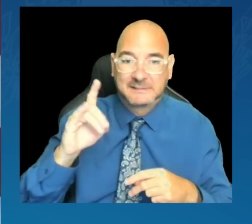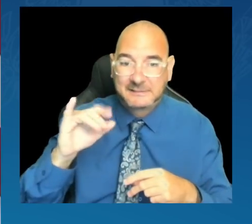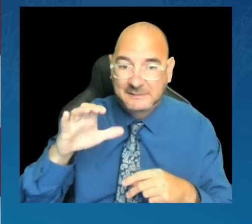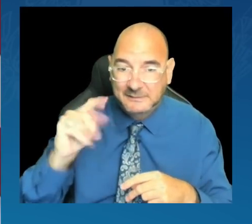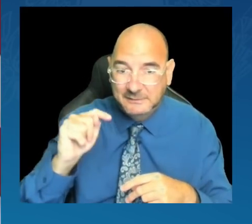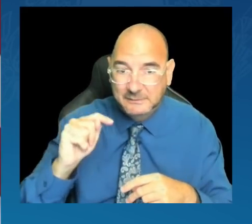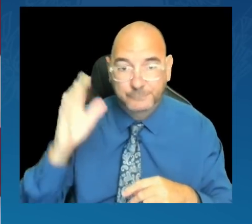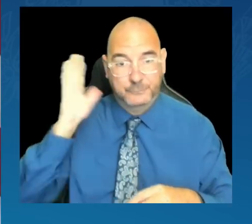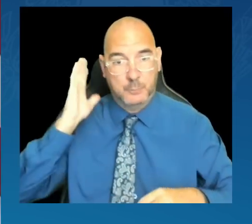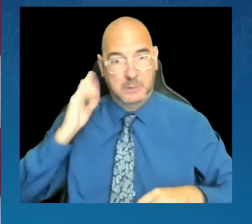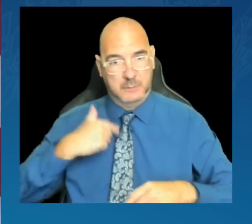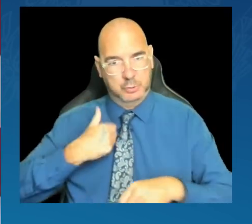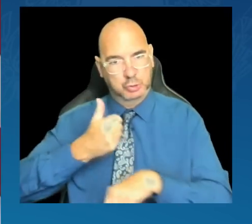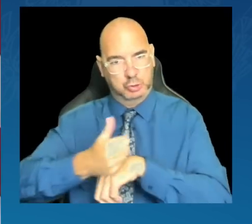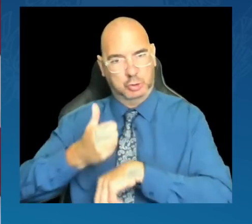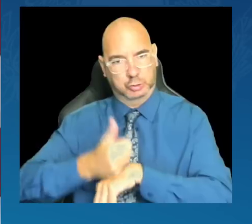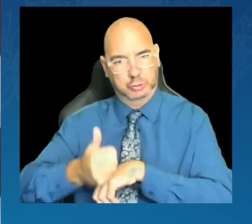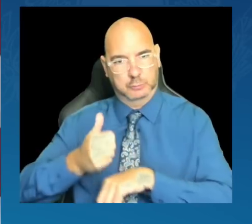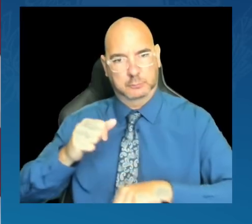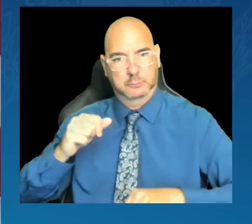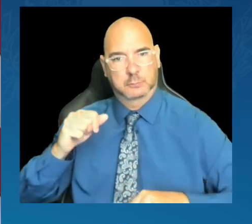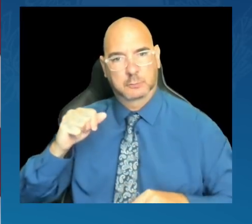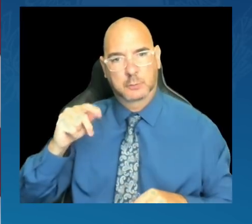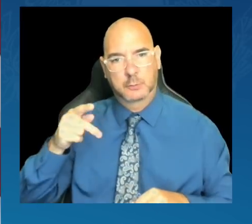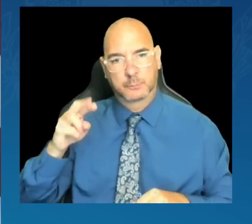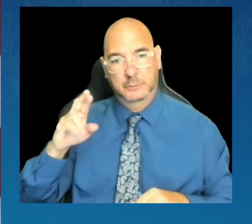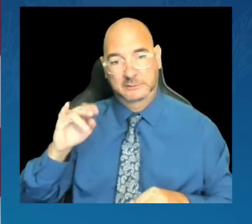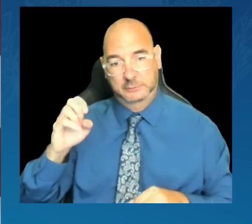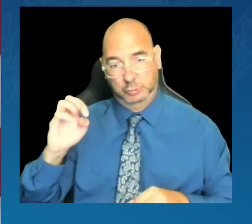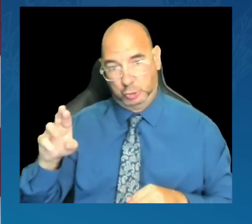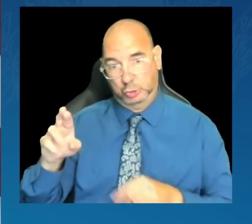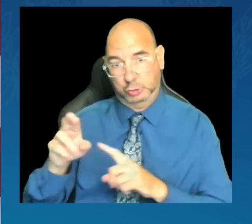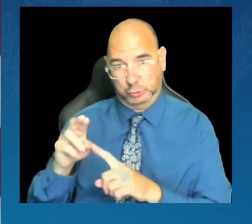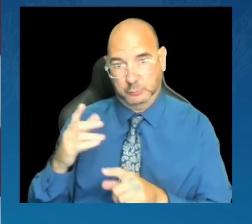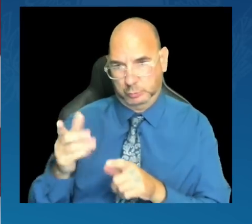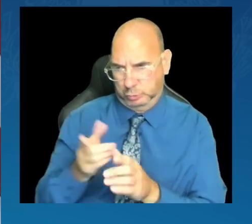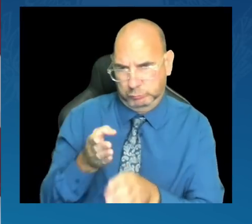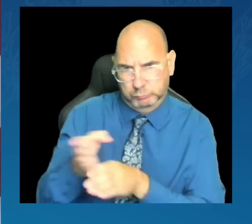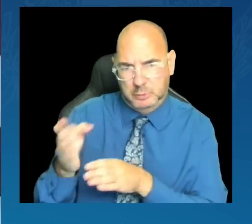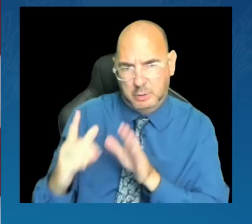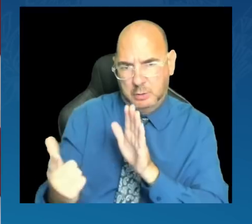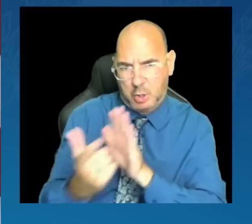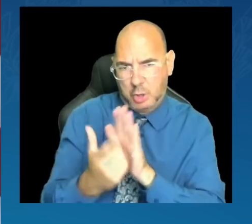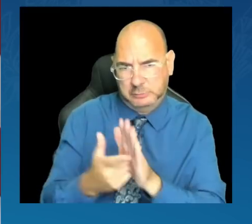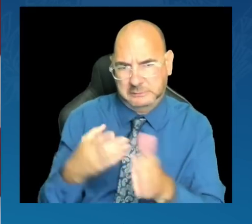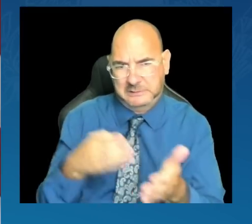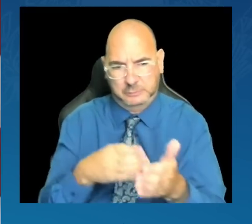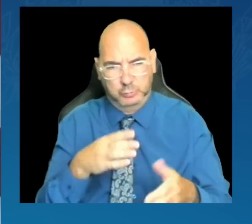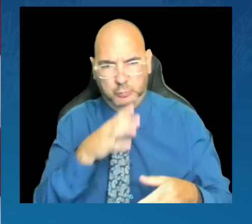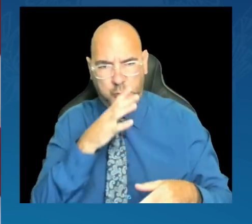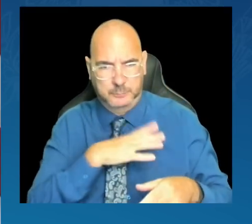I specialized in crimes against women and children. I specialized in -- in child sexual assault cases.